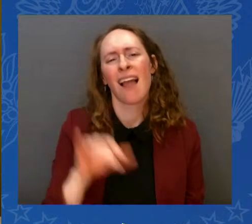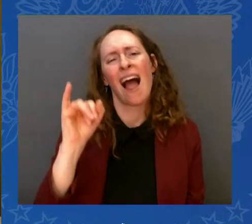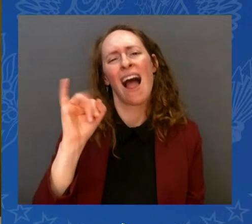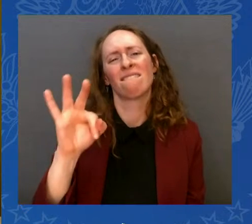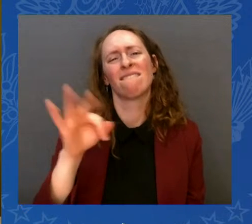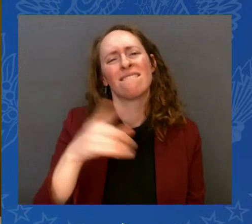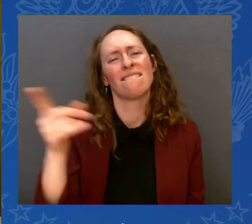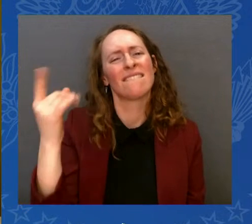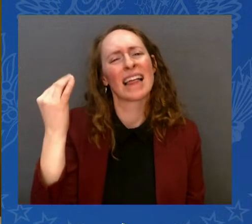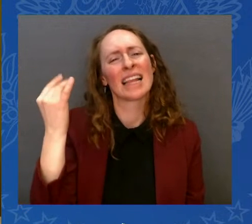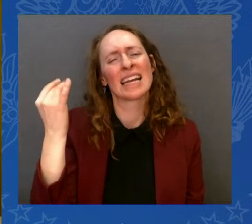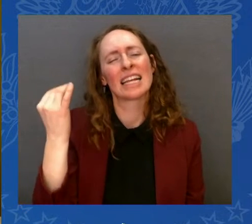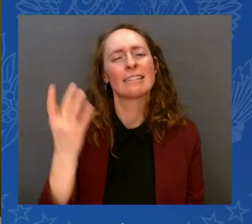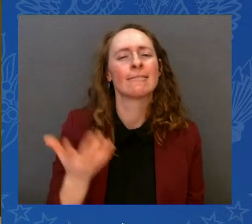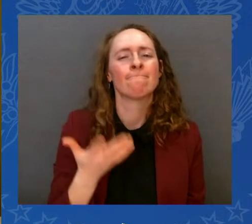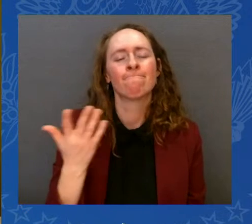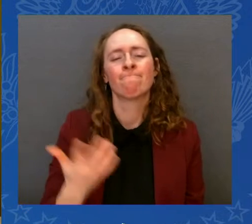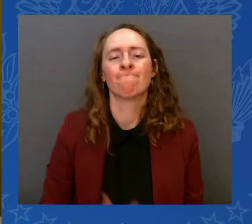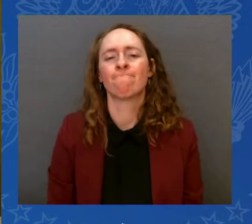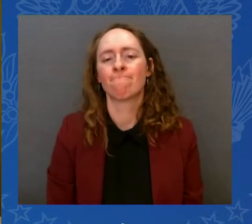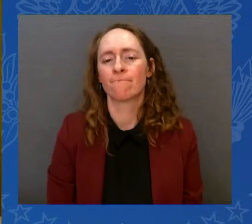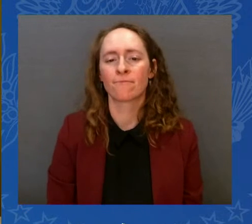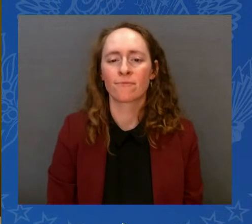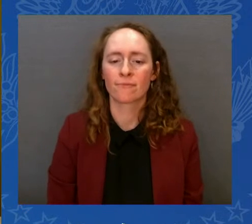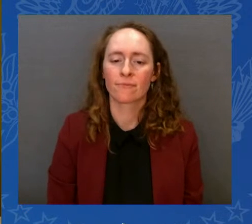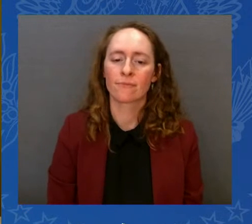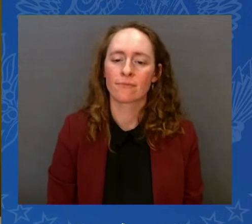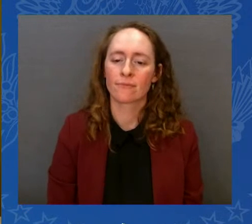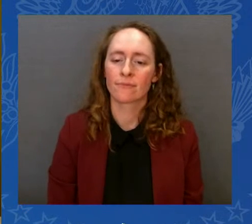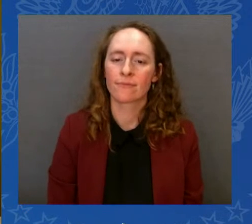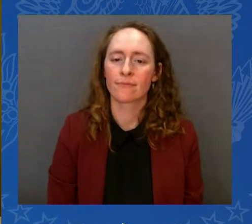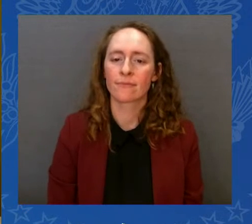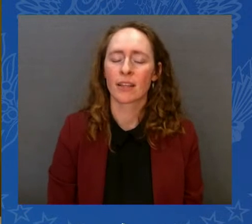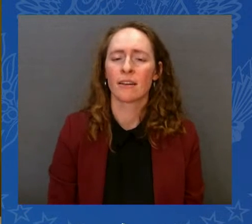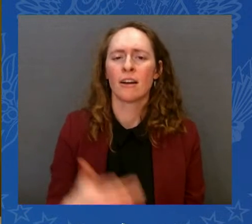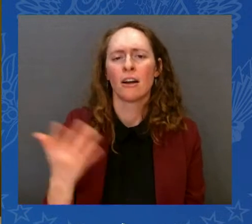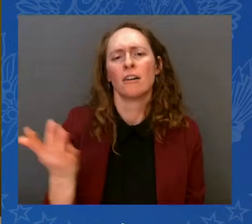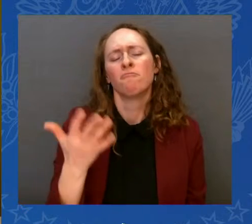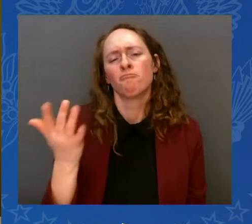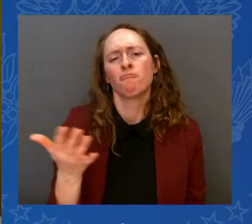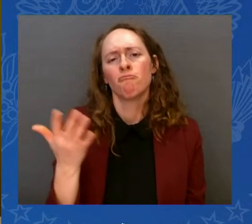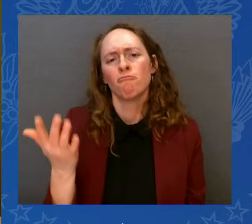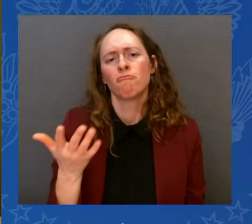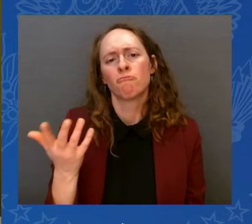for every one of the 1 million people died from COVID, there are --